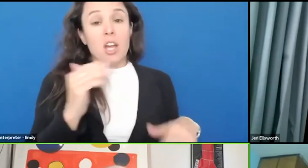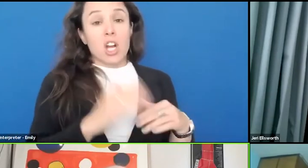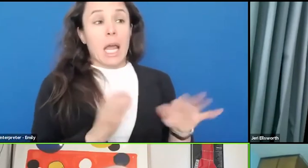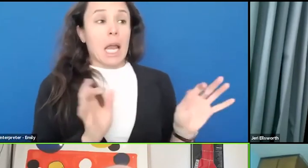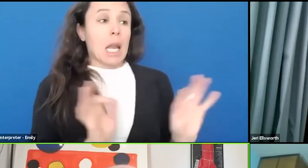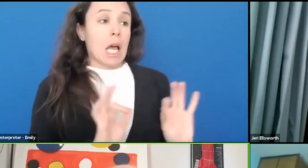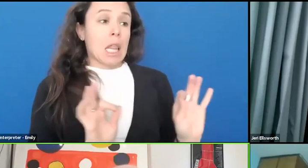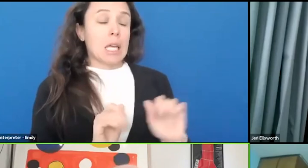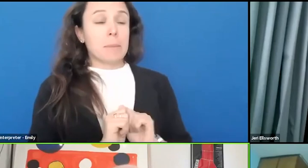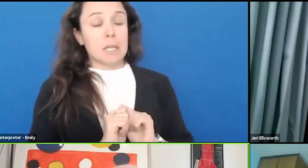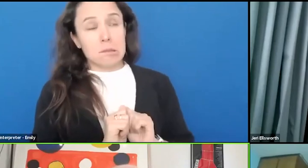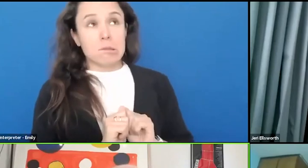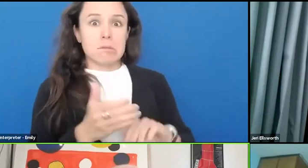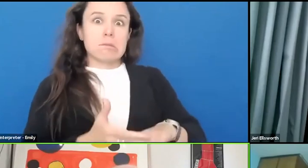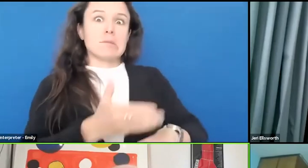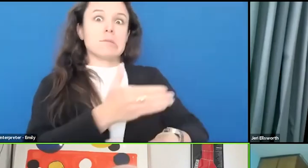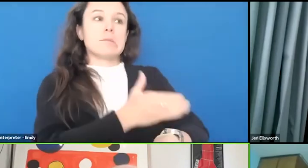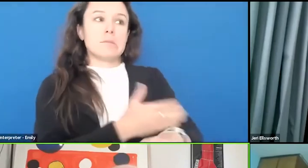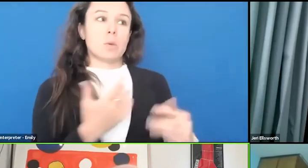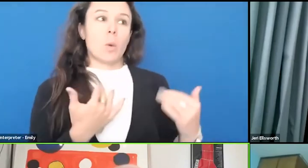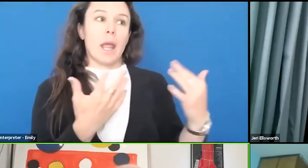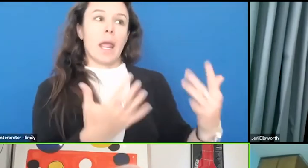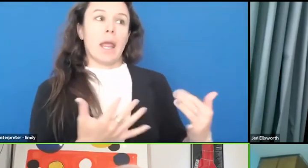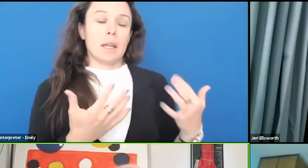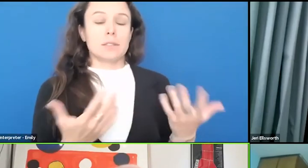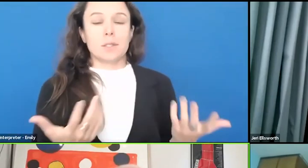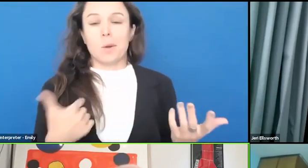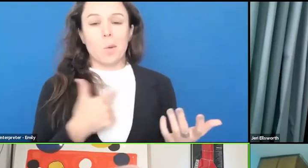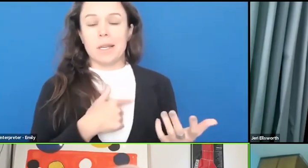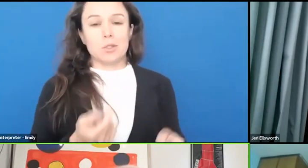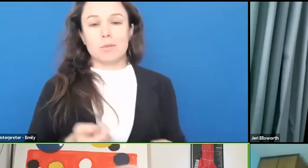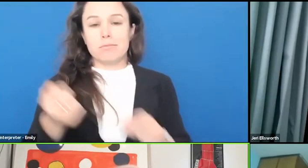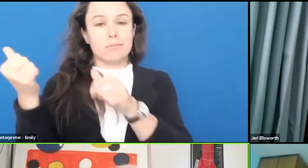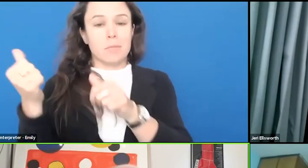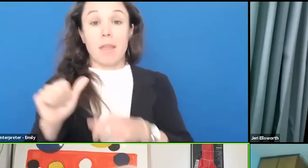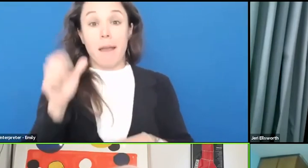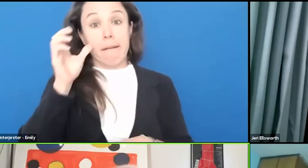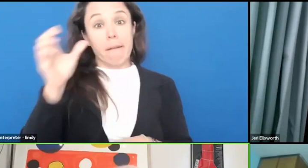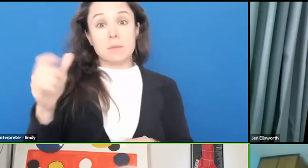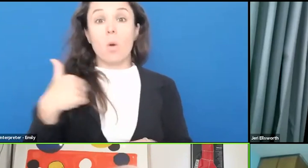ways to go. So I think we have to dispel ourselves the notion that we have been accustomed to working